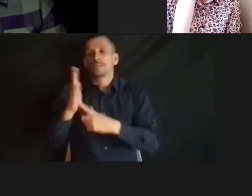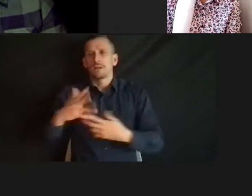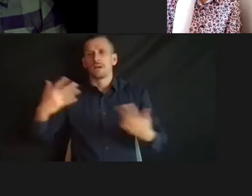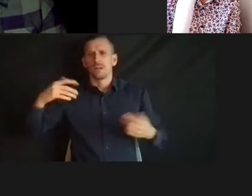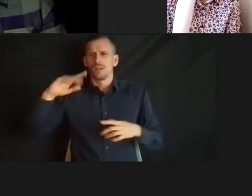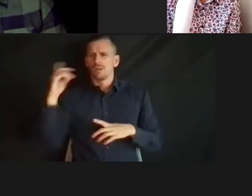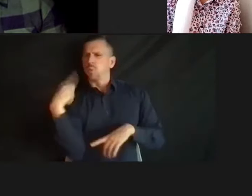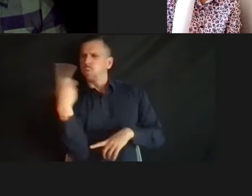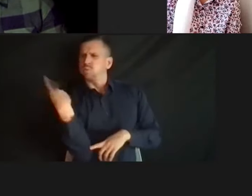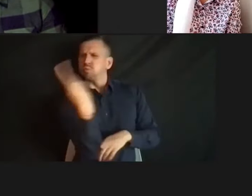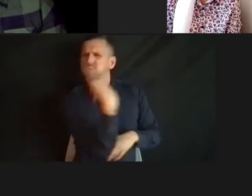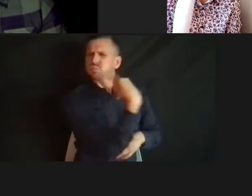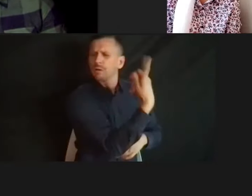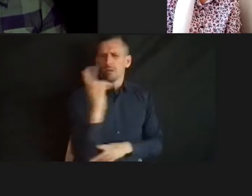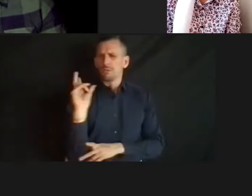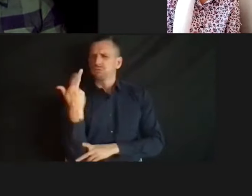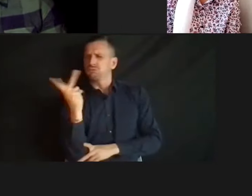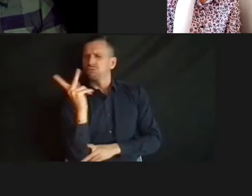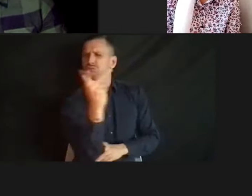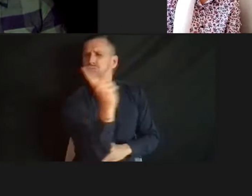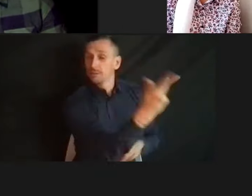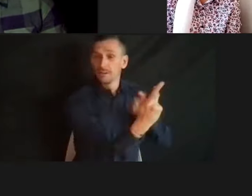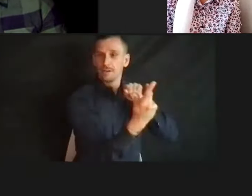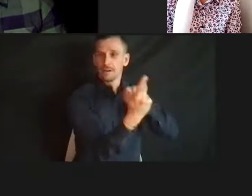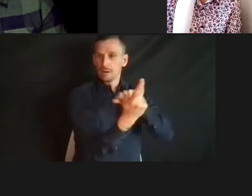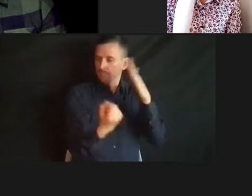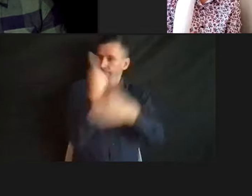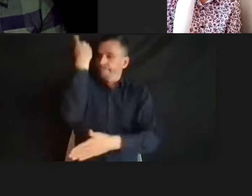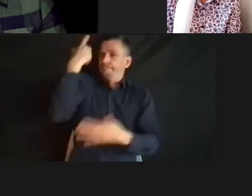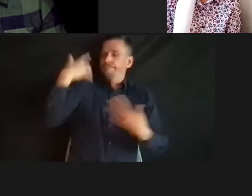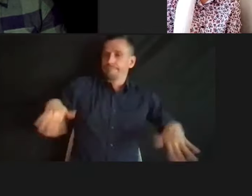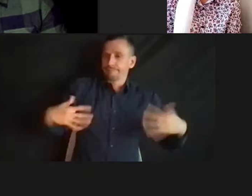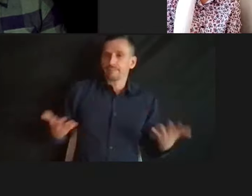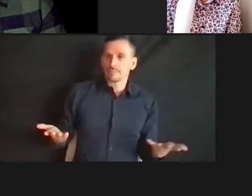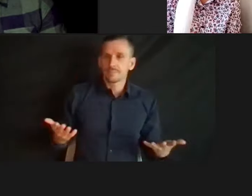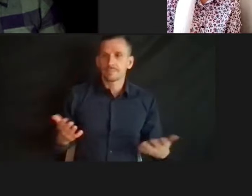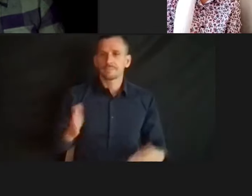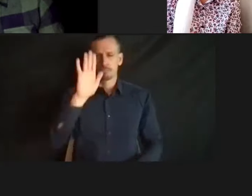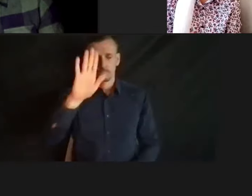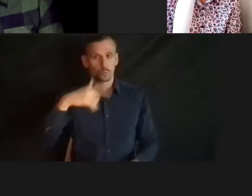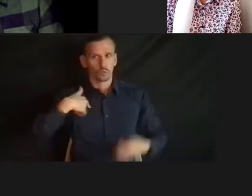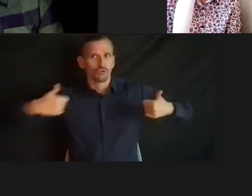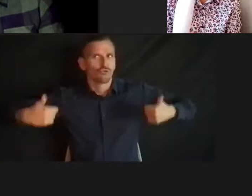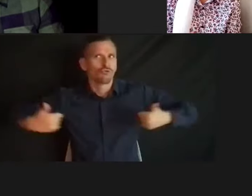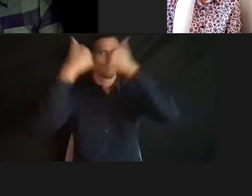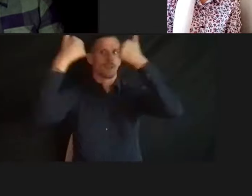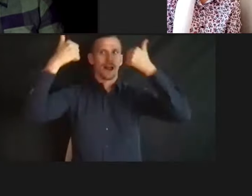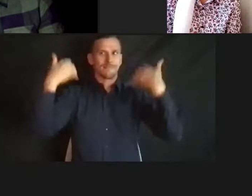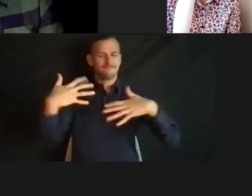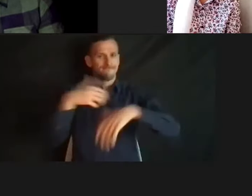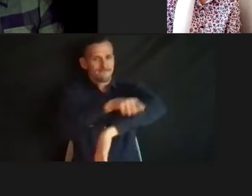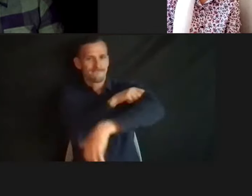I would say the biggest challenges, and I think my colleague Jevanic alluded to them, one is the